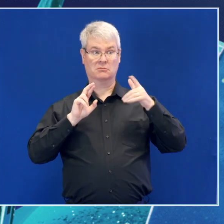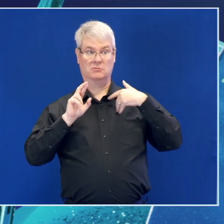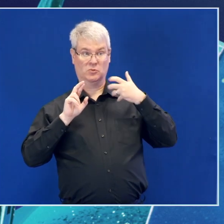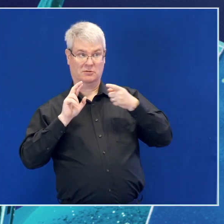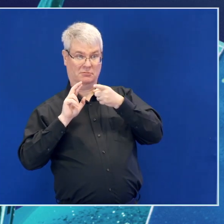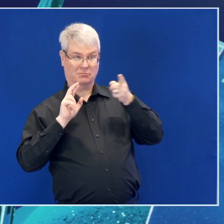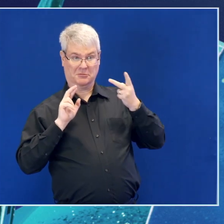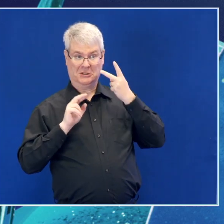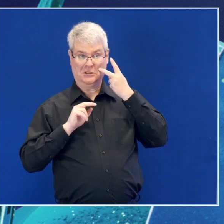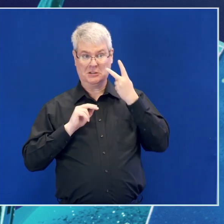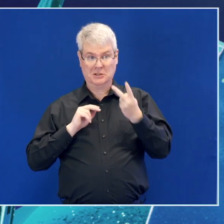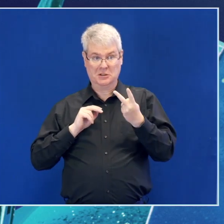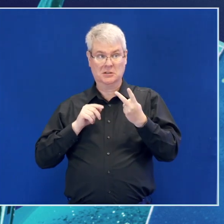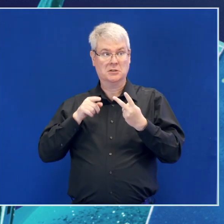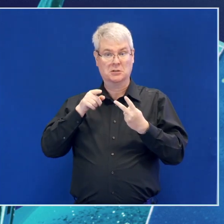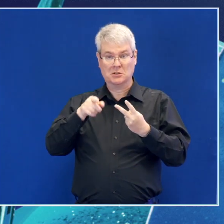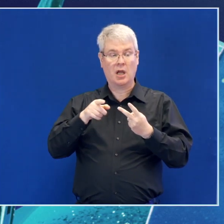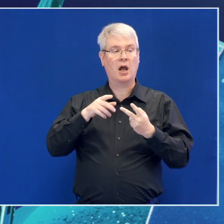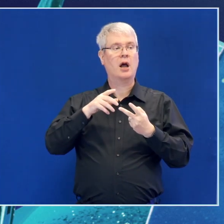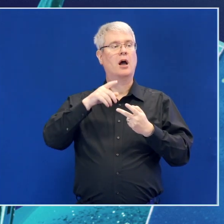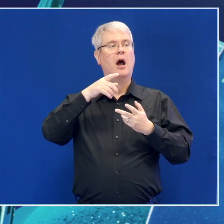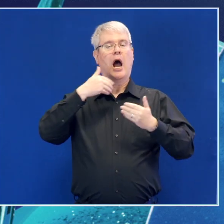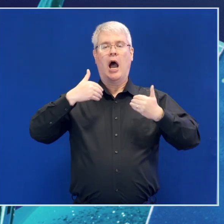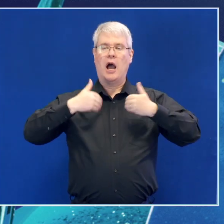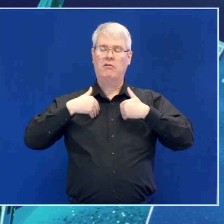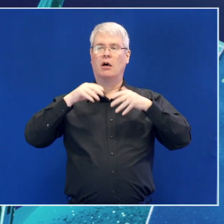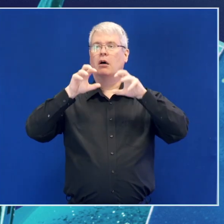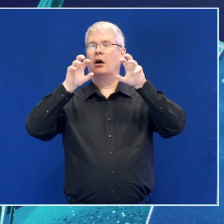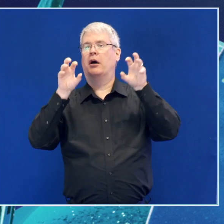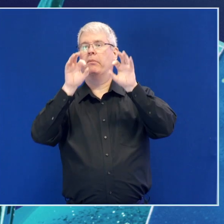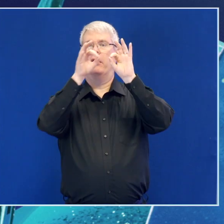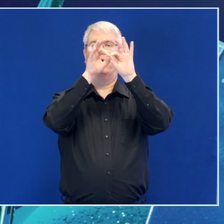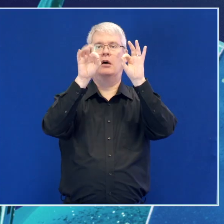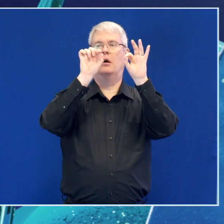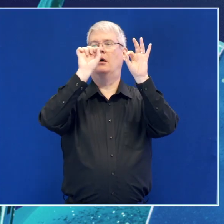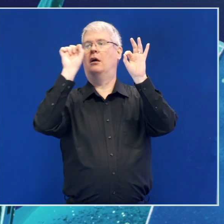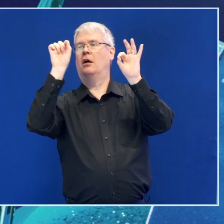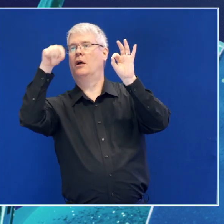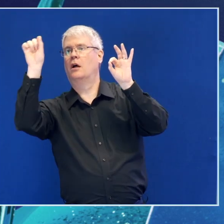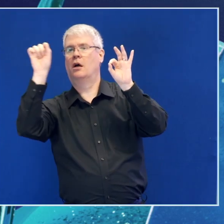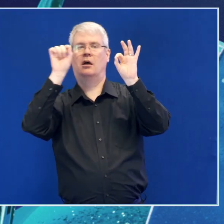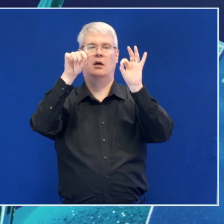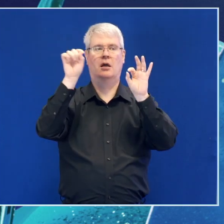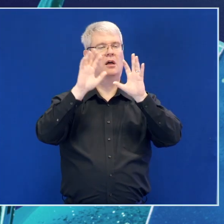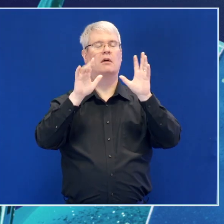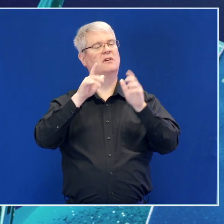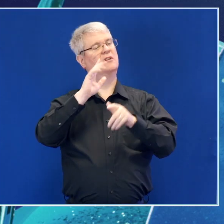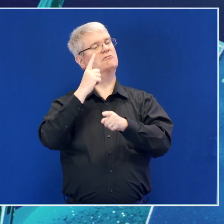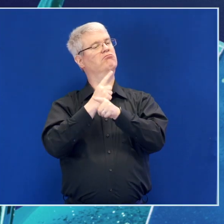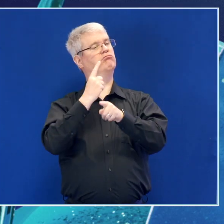I don't have to know Python to do this. And these are the instructions that were used to create the agent.